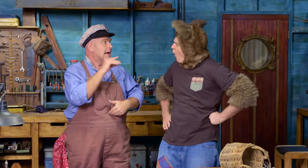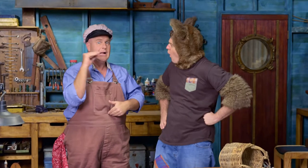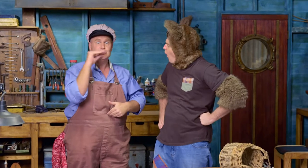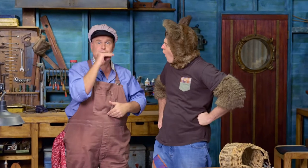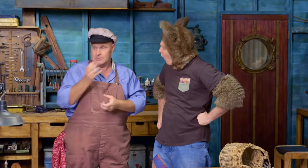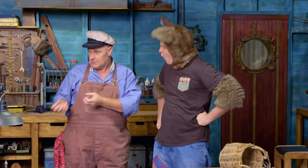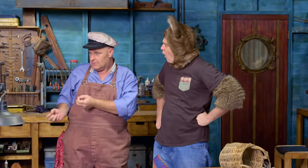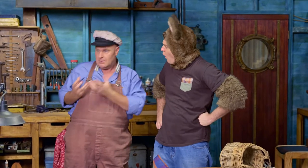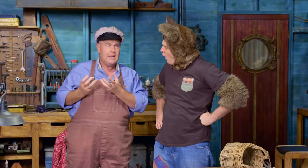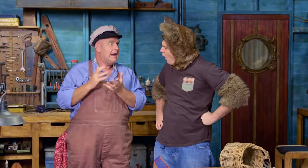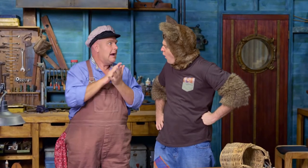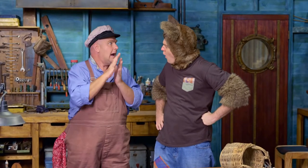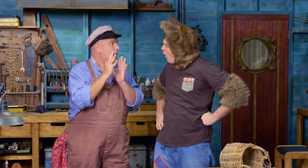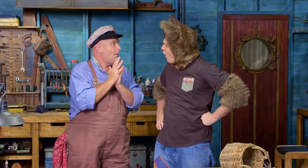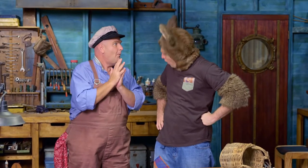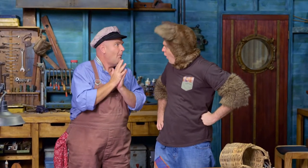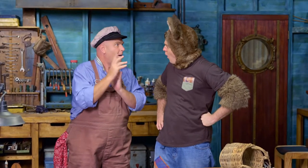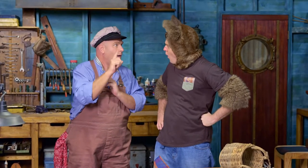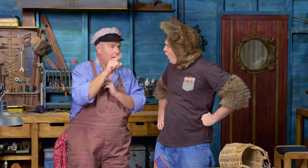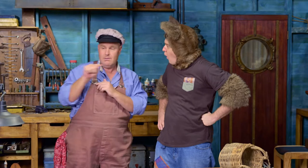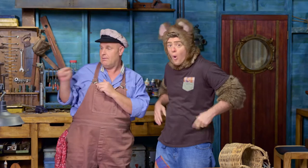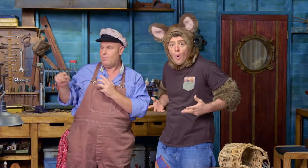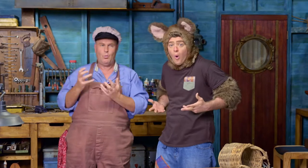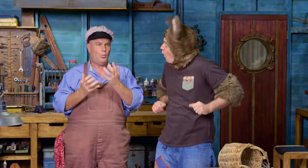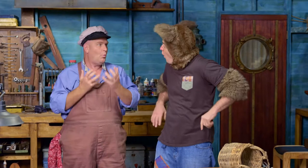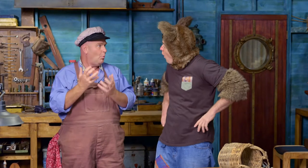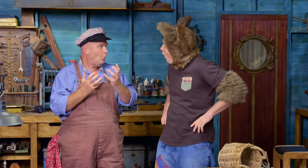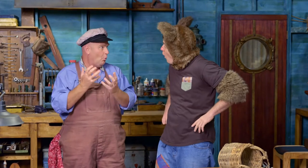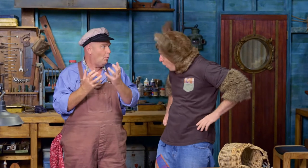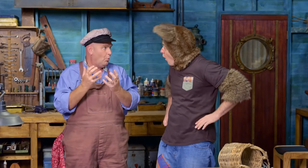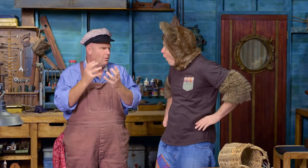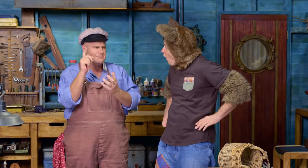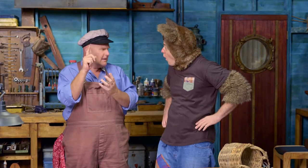and they used to deliver my lunch to me. The ship's cook organised a pulley system